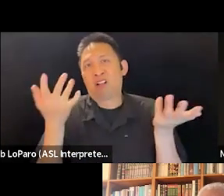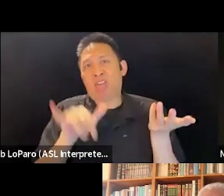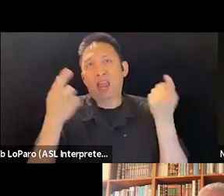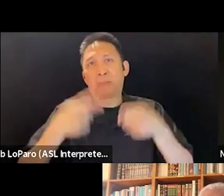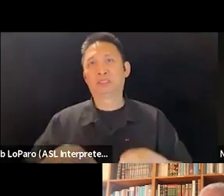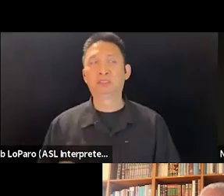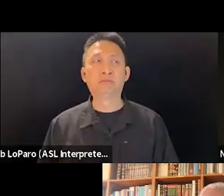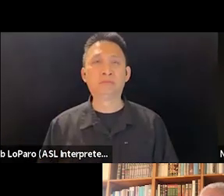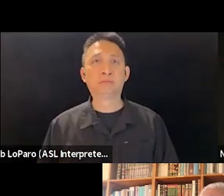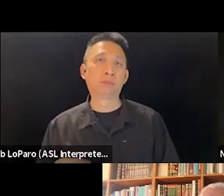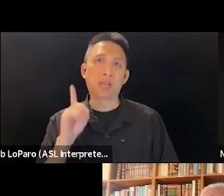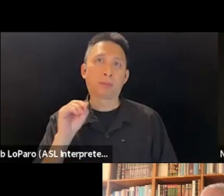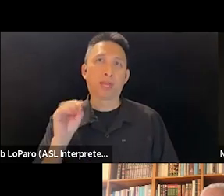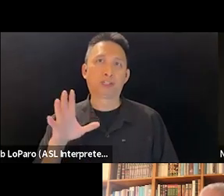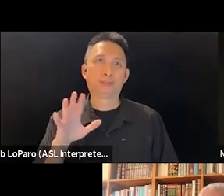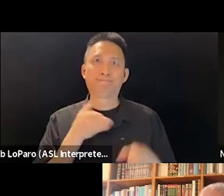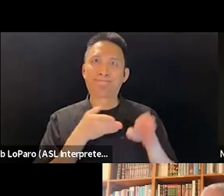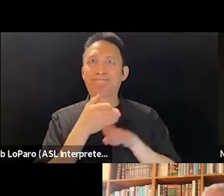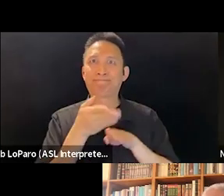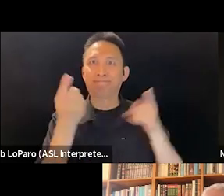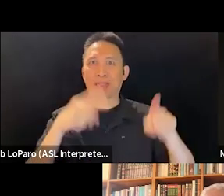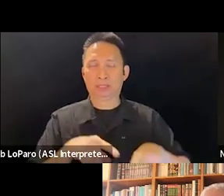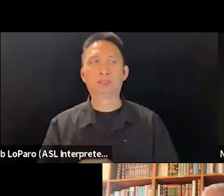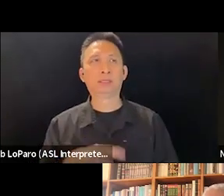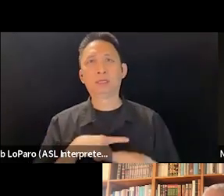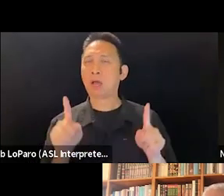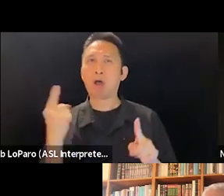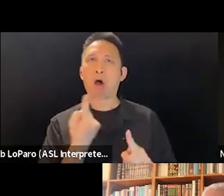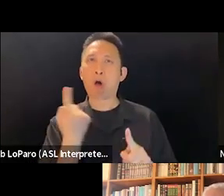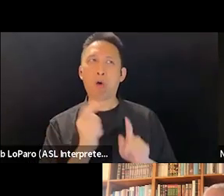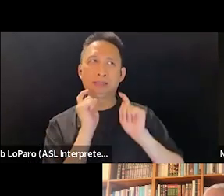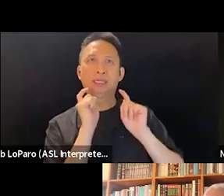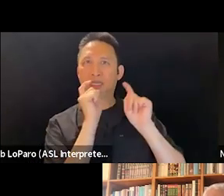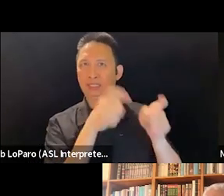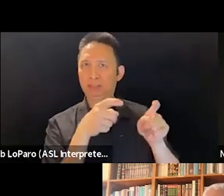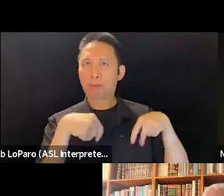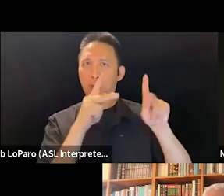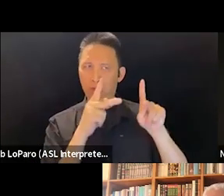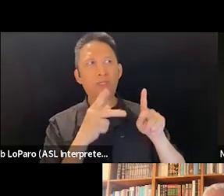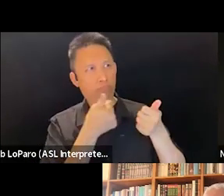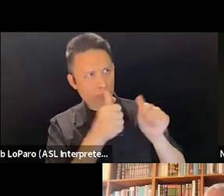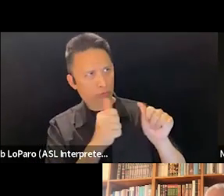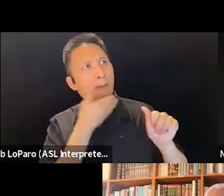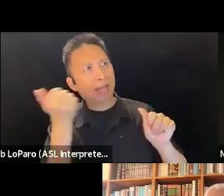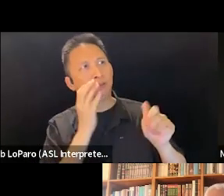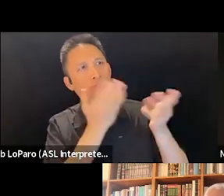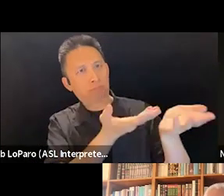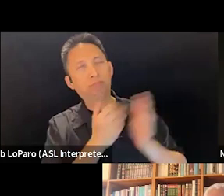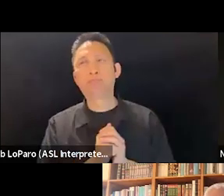we believe on that anyway. We give the opportunity to the filmmakers to do their best and we help them also to deliver it in the best way.